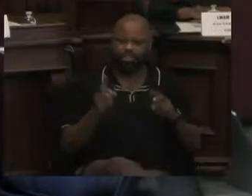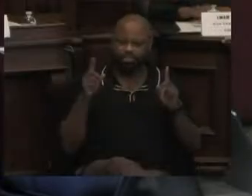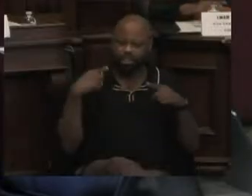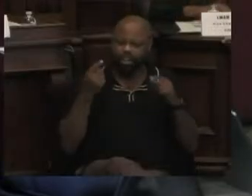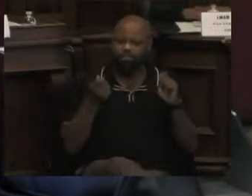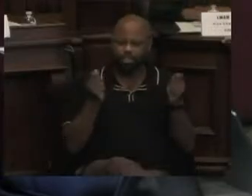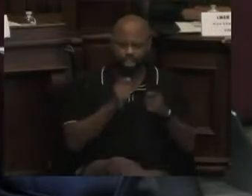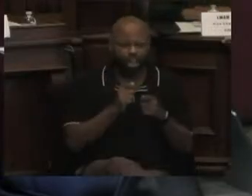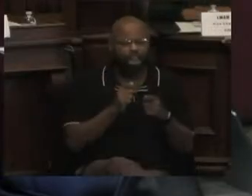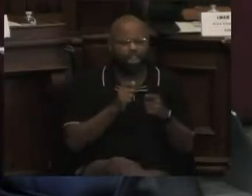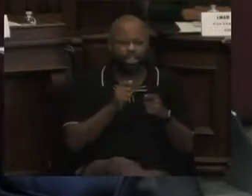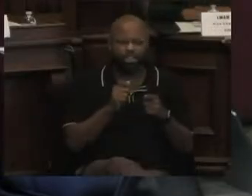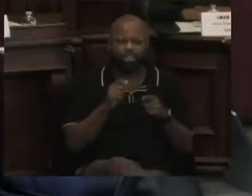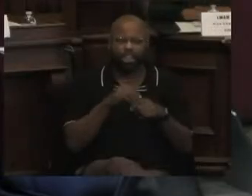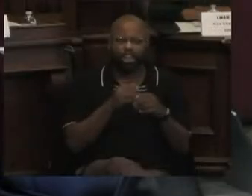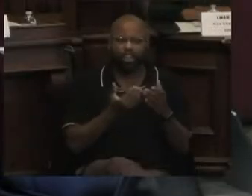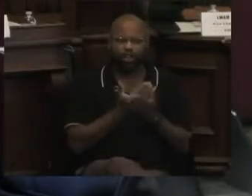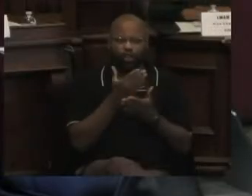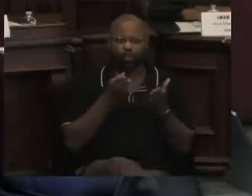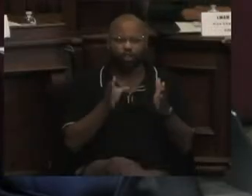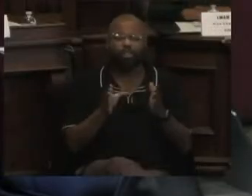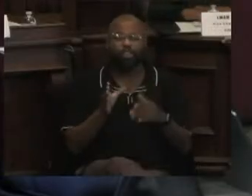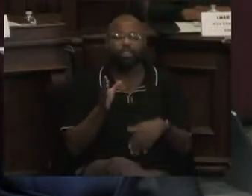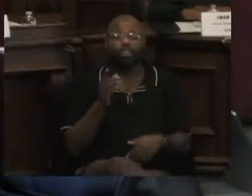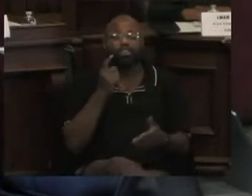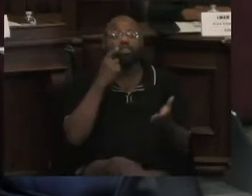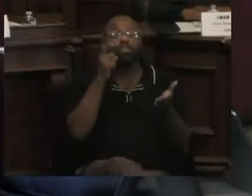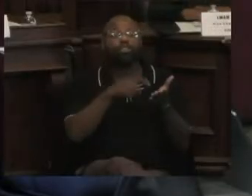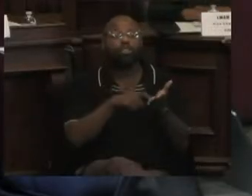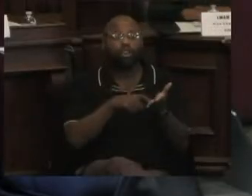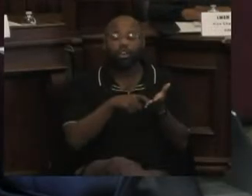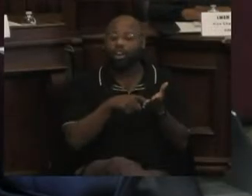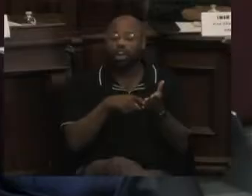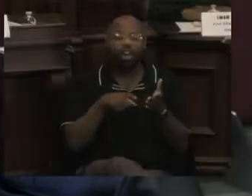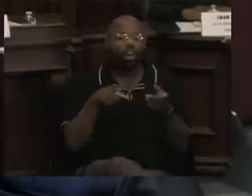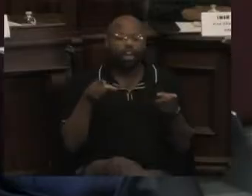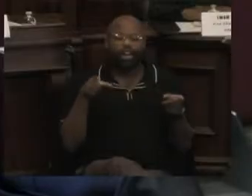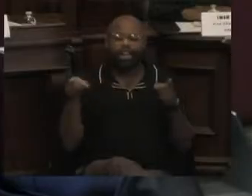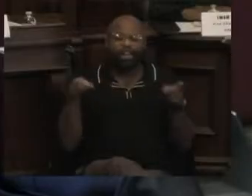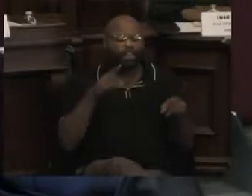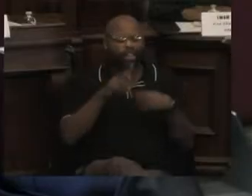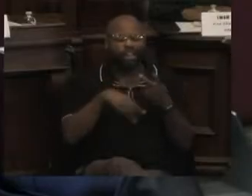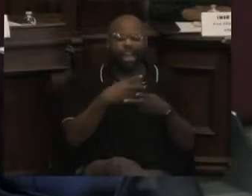with that advice, I you'll see that the analysis had been